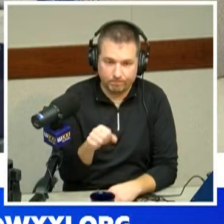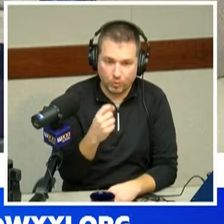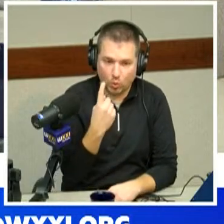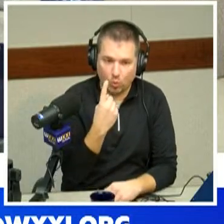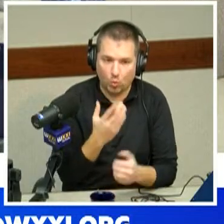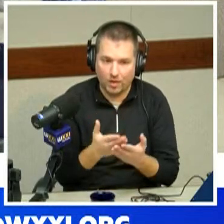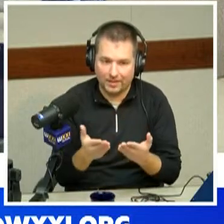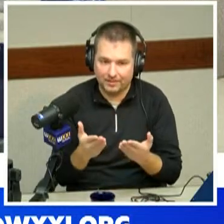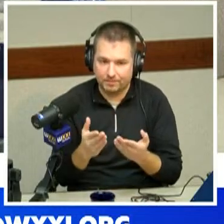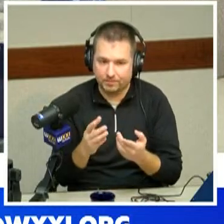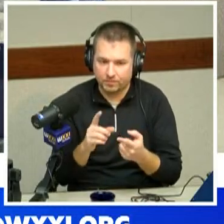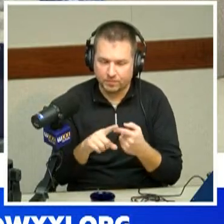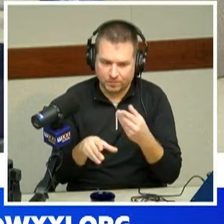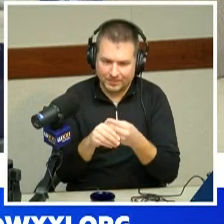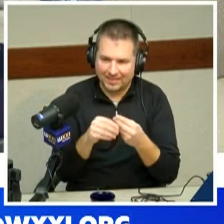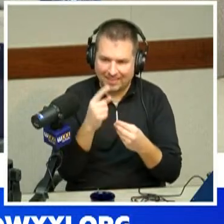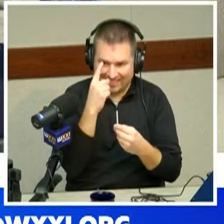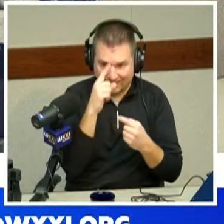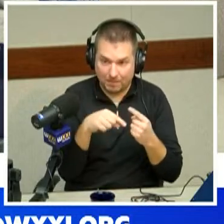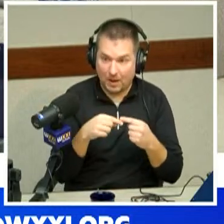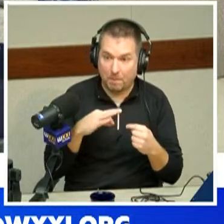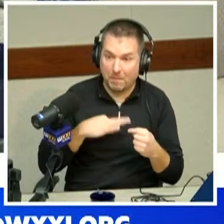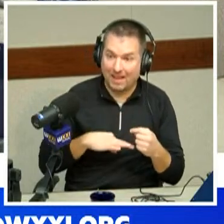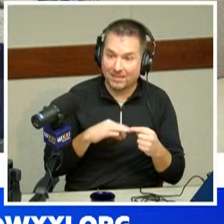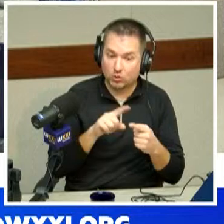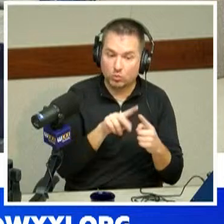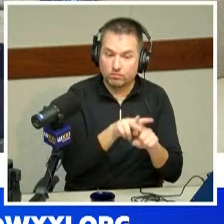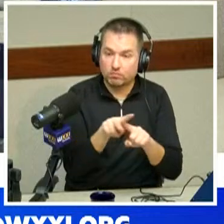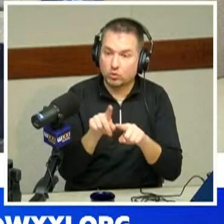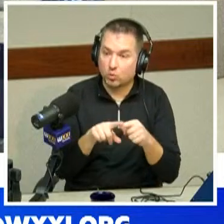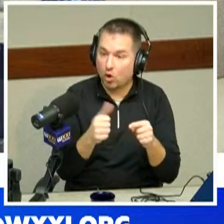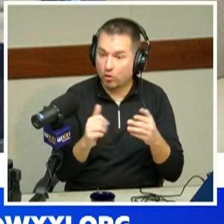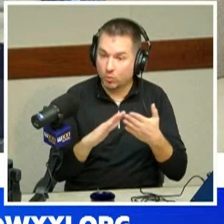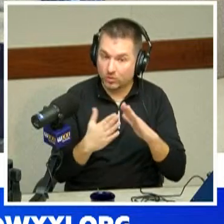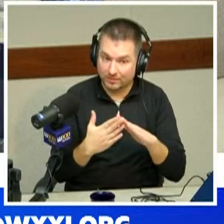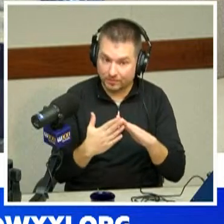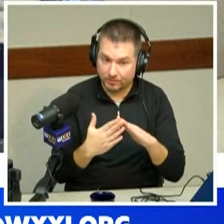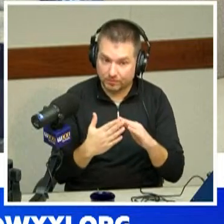think uh thinking about the benefit to other community that uh one aspect that we didn't